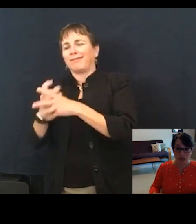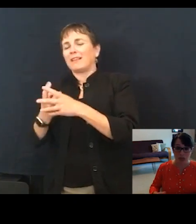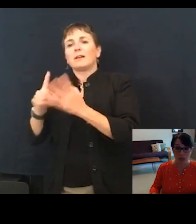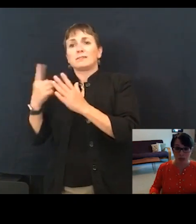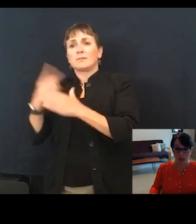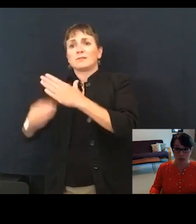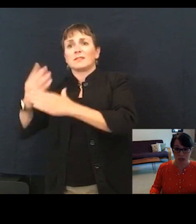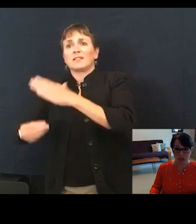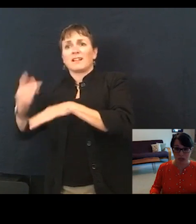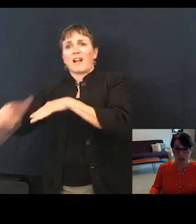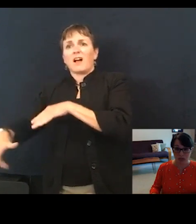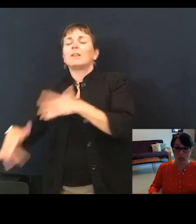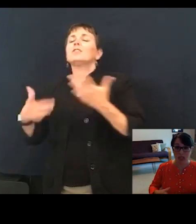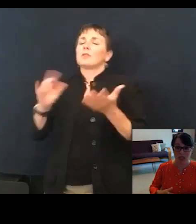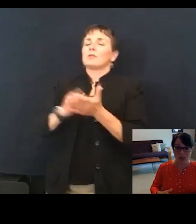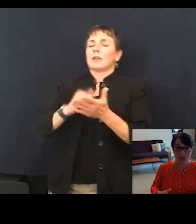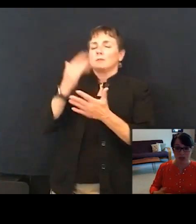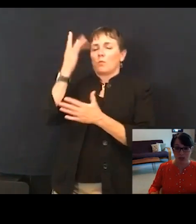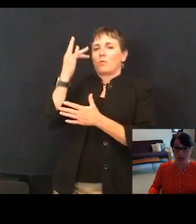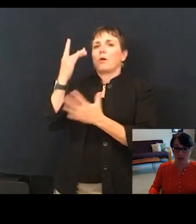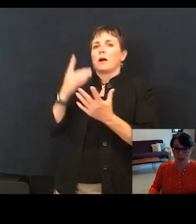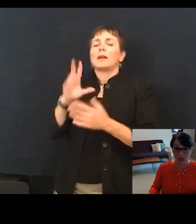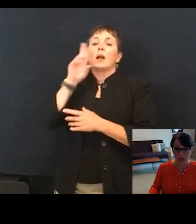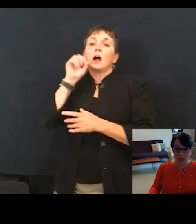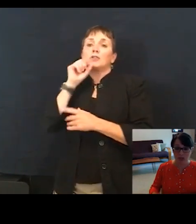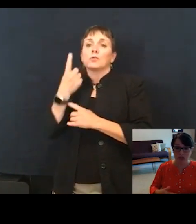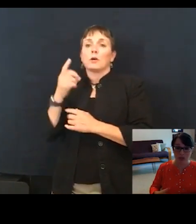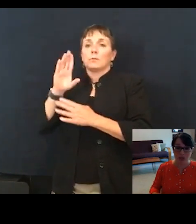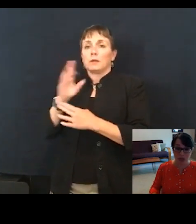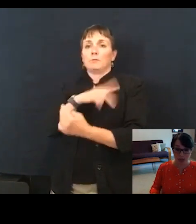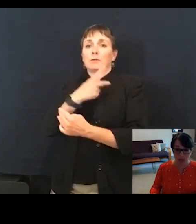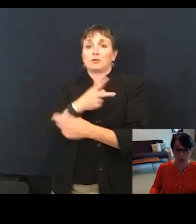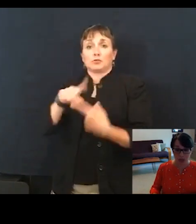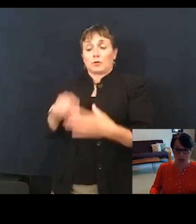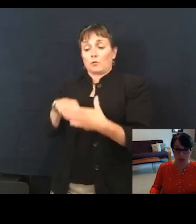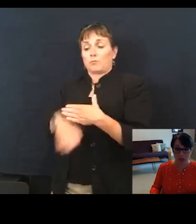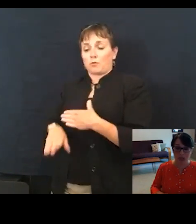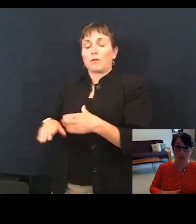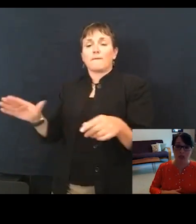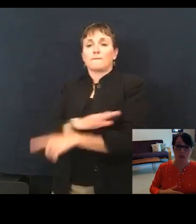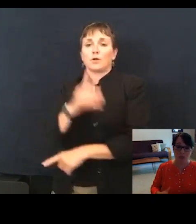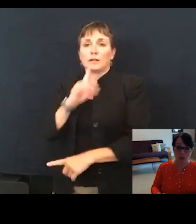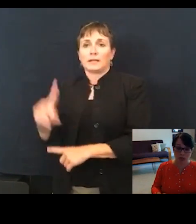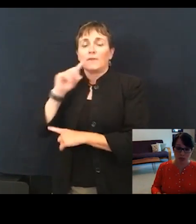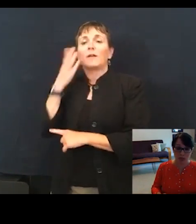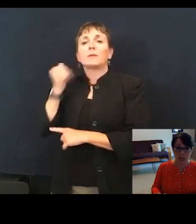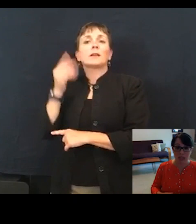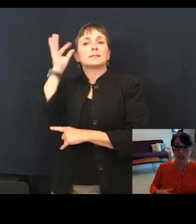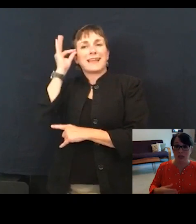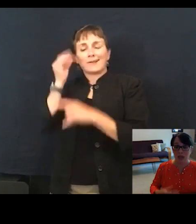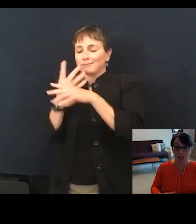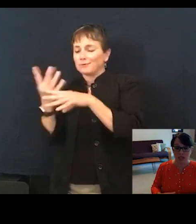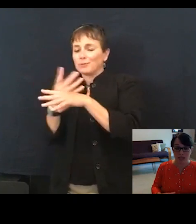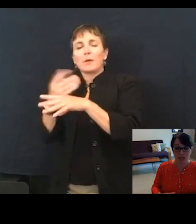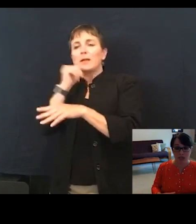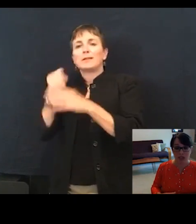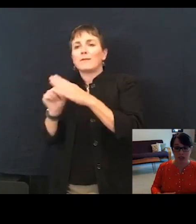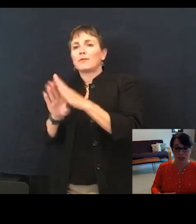are born profoundly deaf. It's because their hair cell bundles never developed properly. But fortunately, myosin 7A doesn't